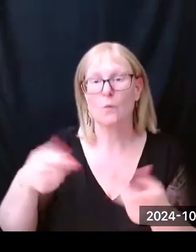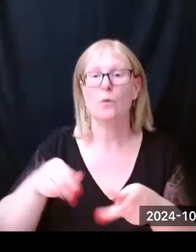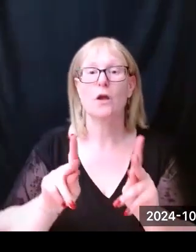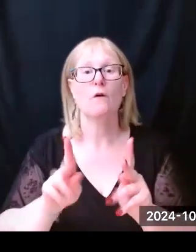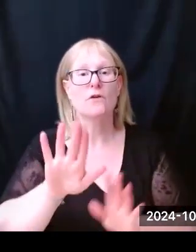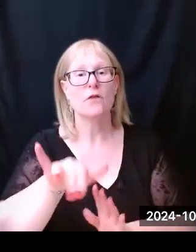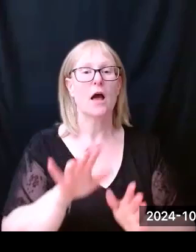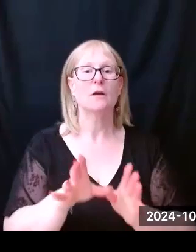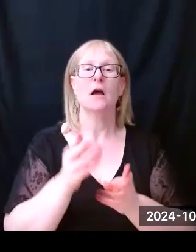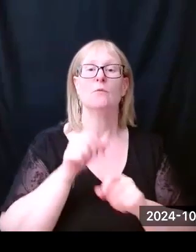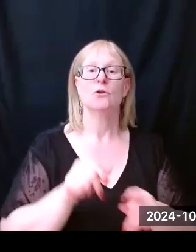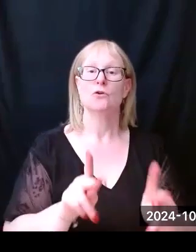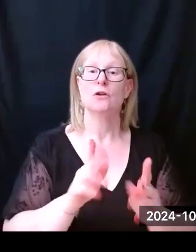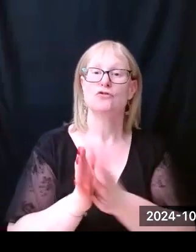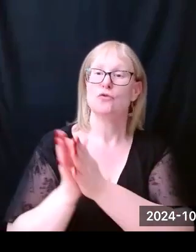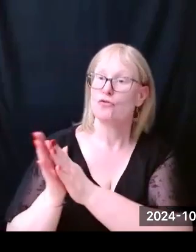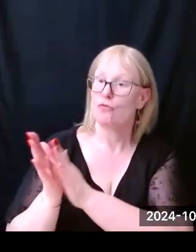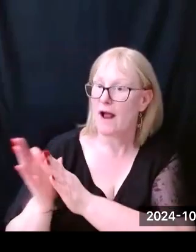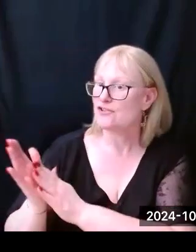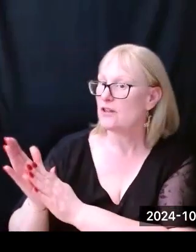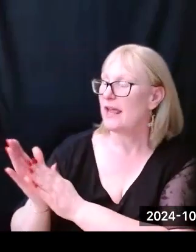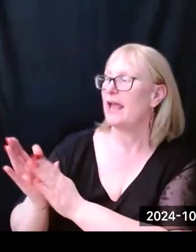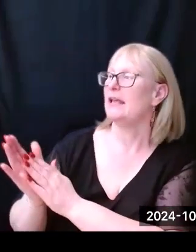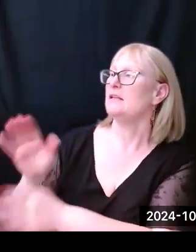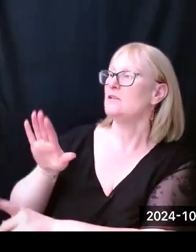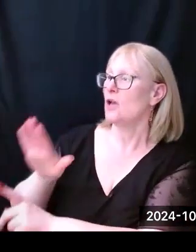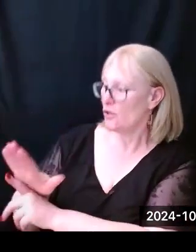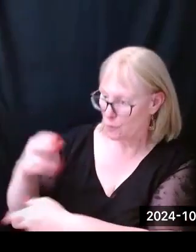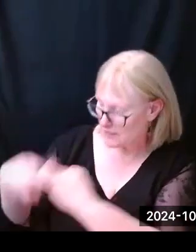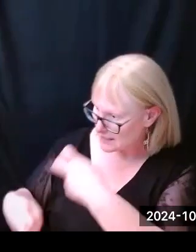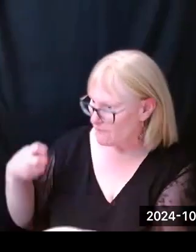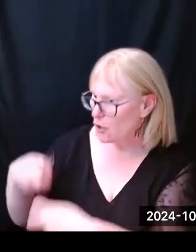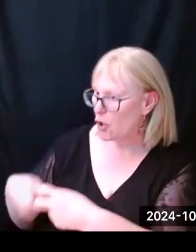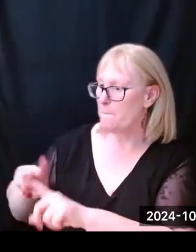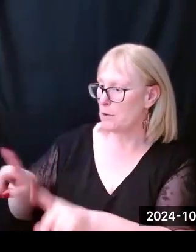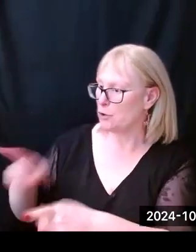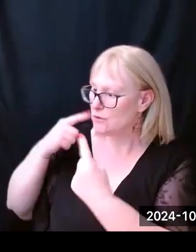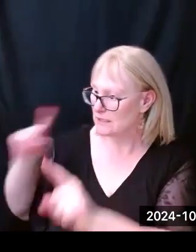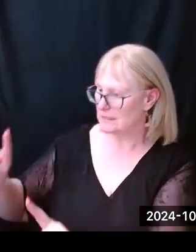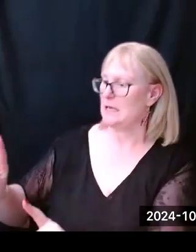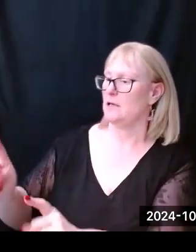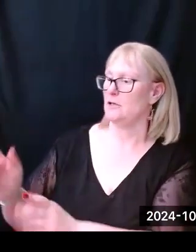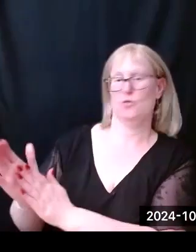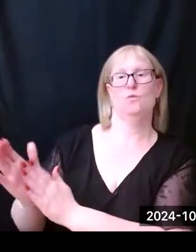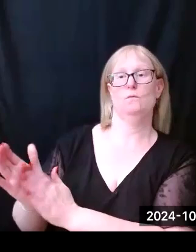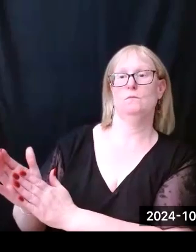having some done something that's difficult. But also we want to step back and recognize that we just did